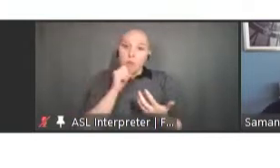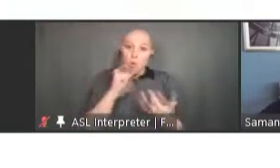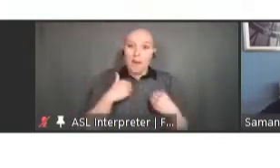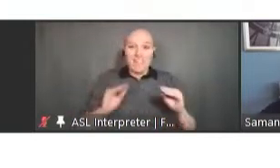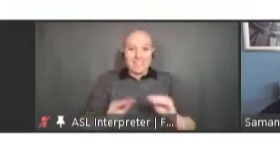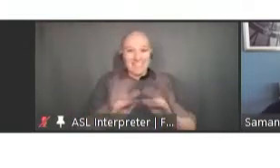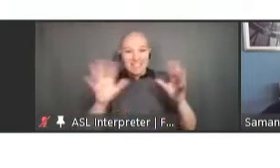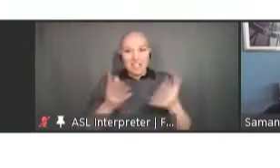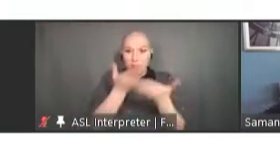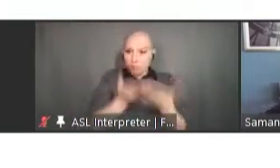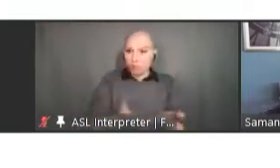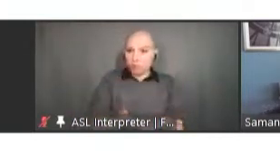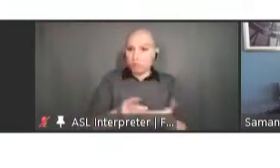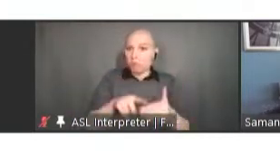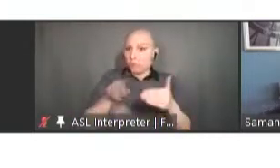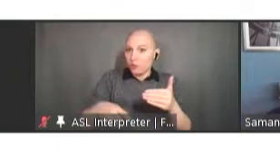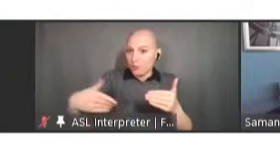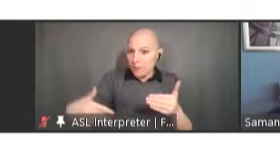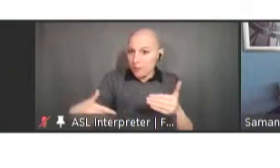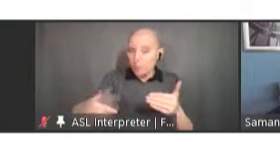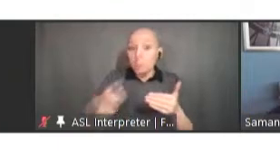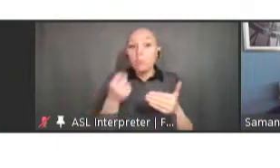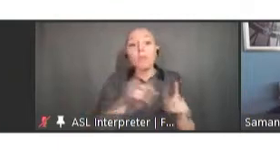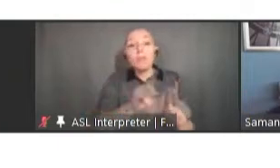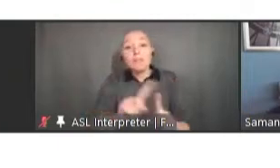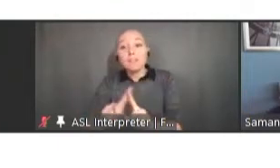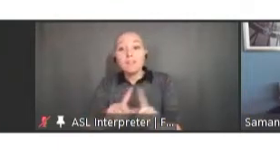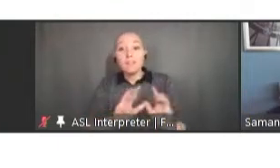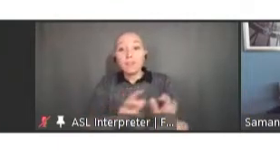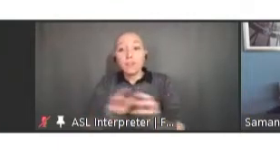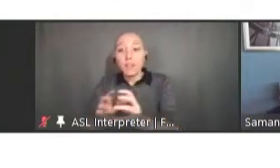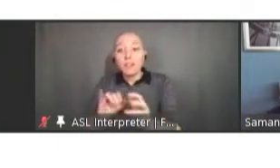immune repertoires produce different immune pressures on the virus which may mutate to